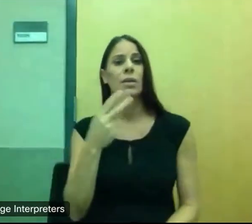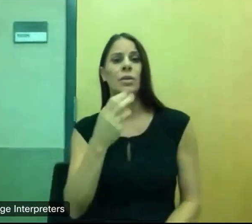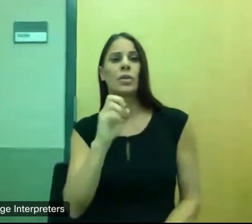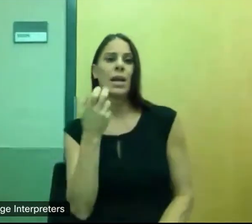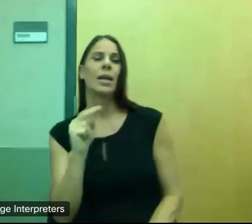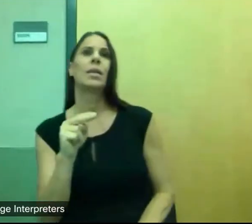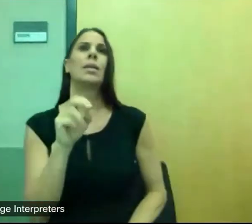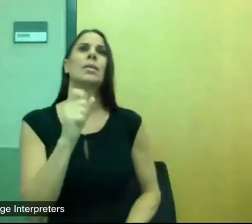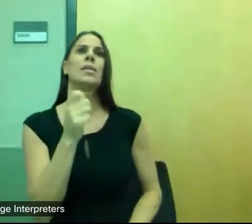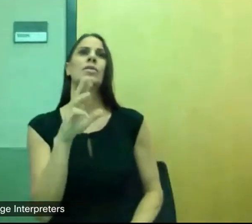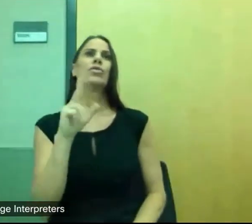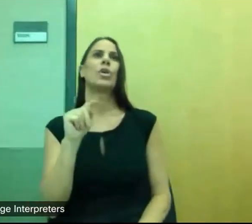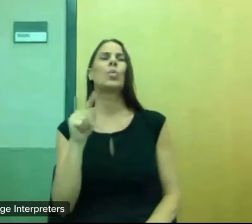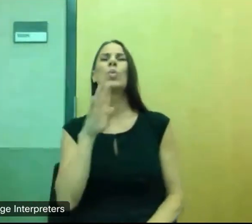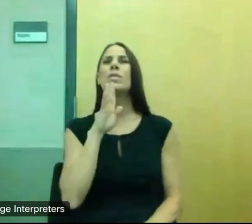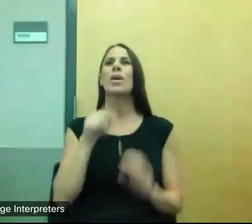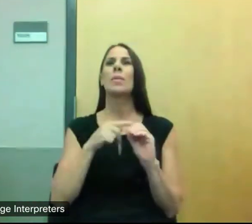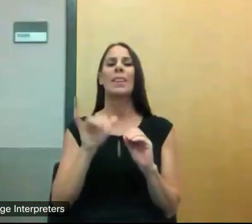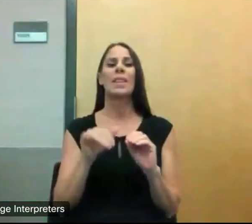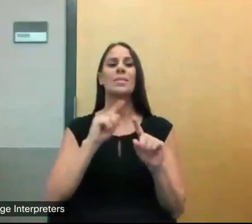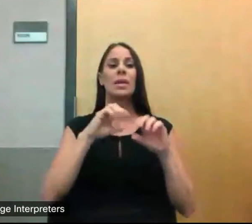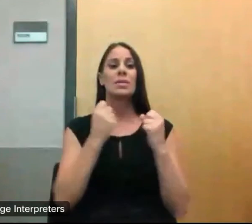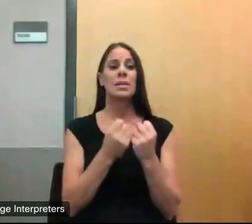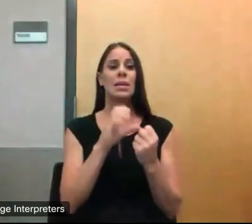was about society and I would take it a step further to say it was also it was really about